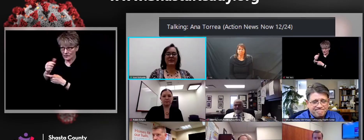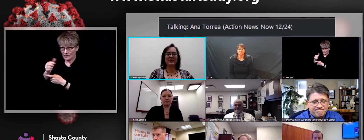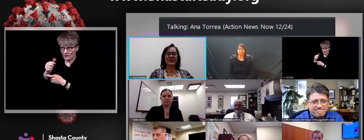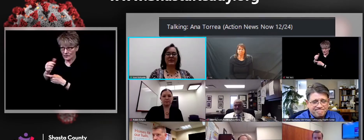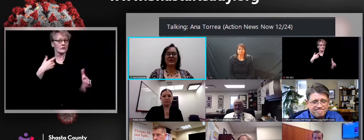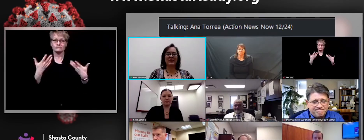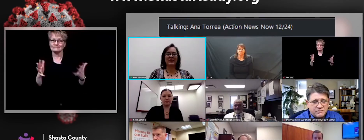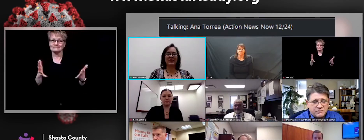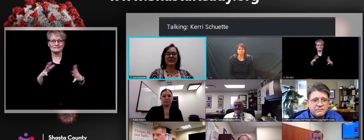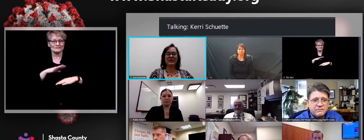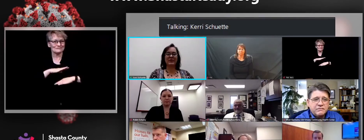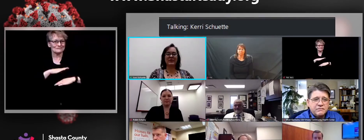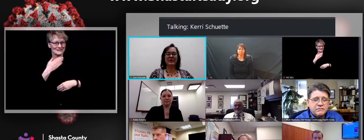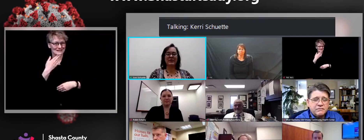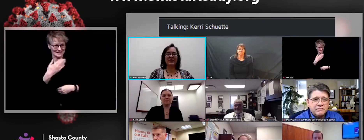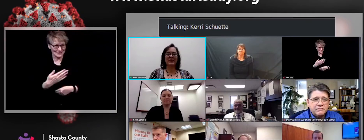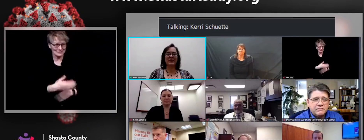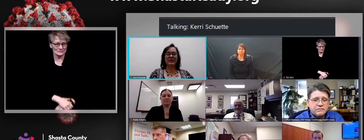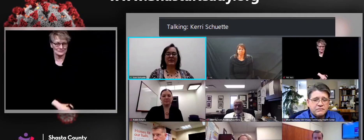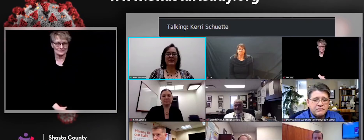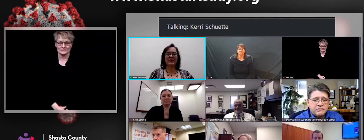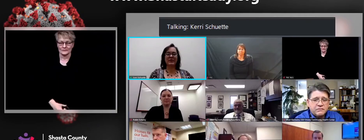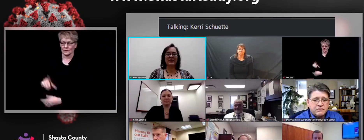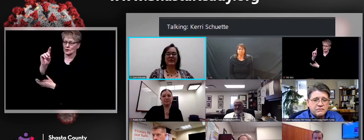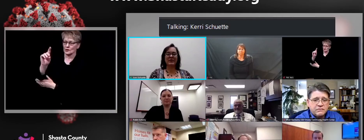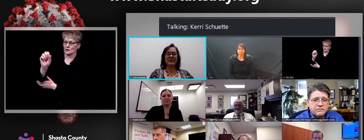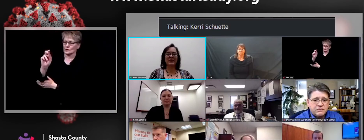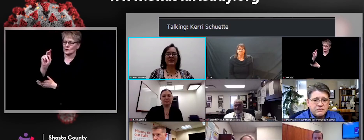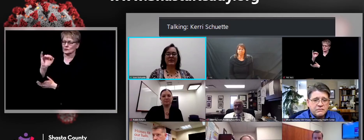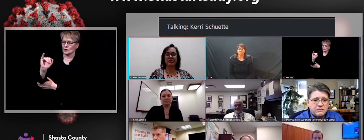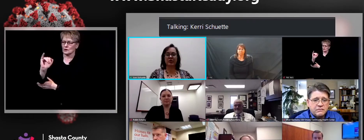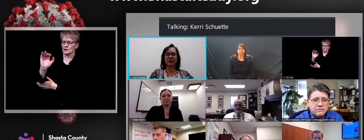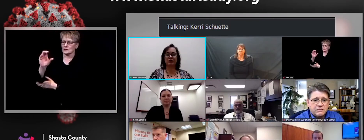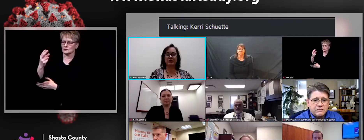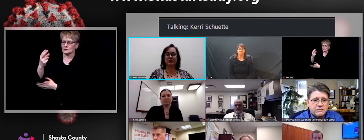We have a question from Doni Chamberlin that says are restrictions being relaxed regarding which